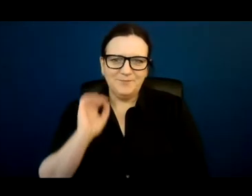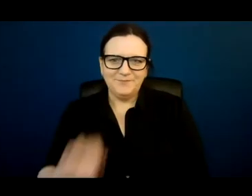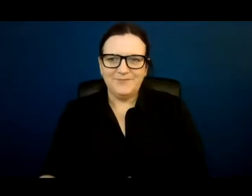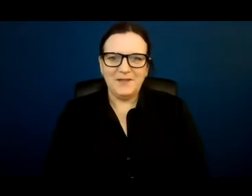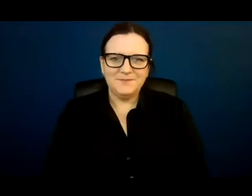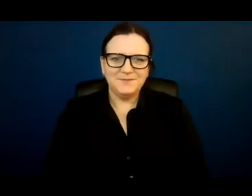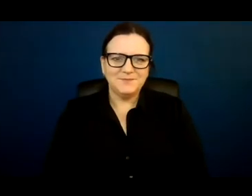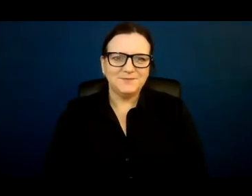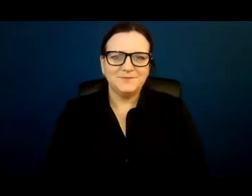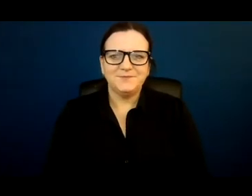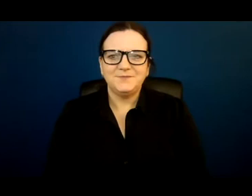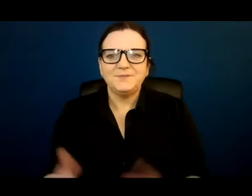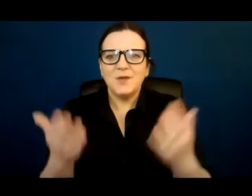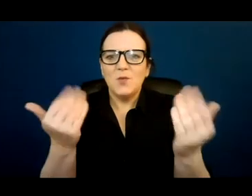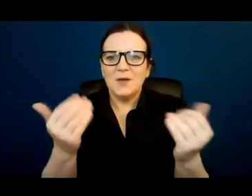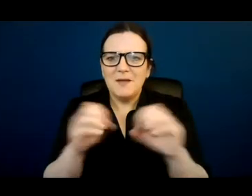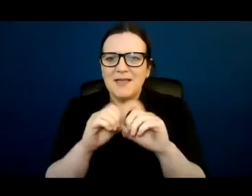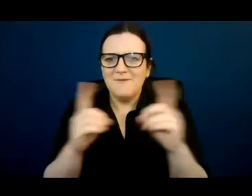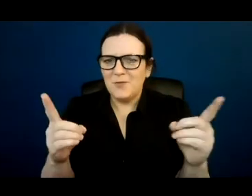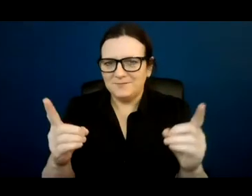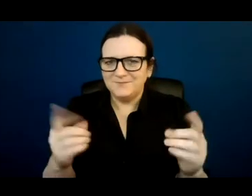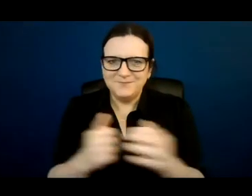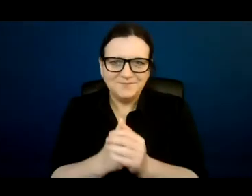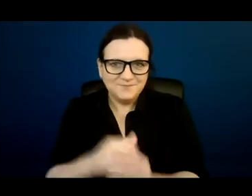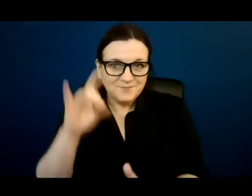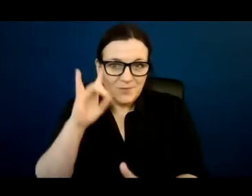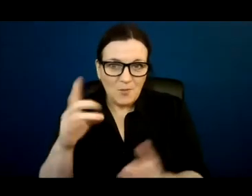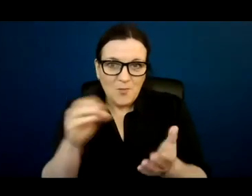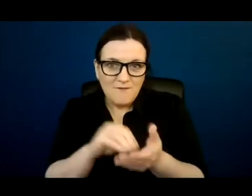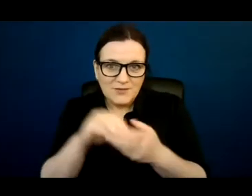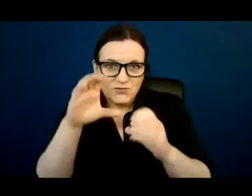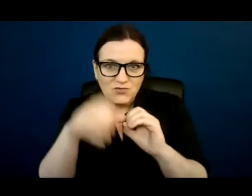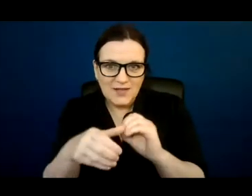: Welcome back everybody and I hope you did have the opportunity to boil the kettle and